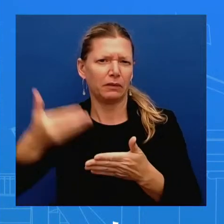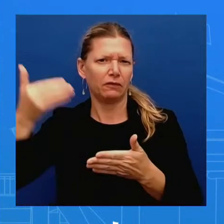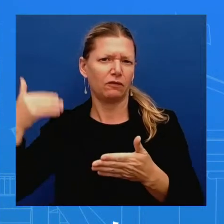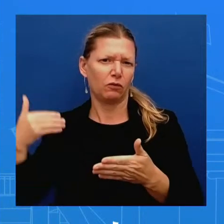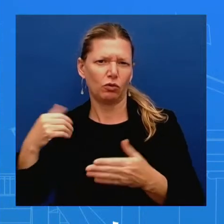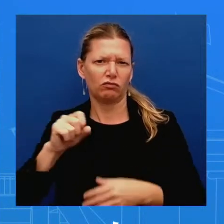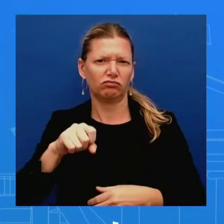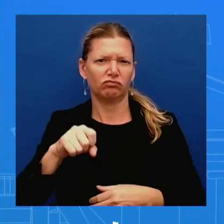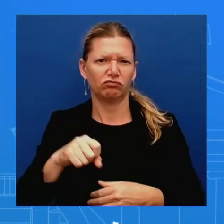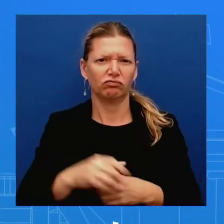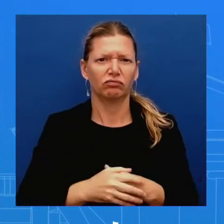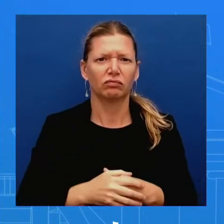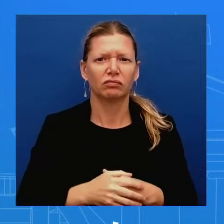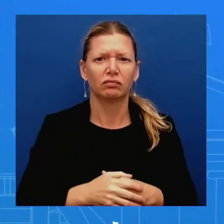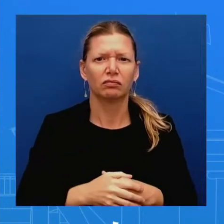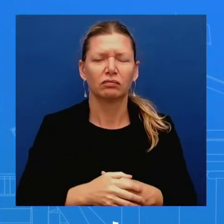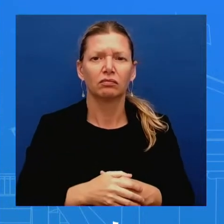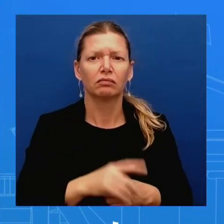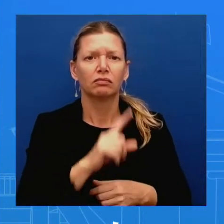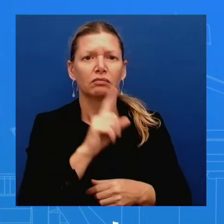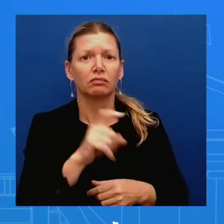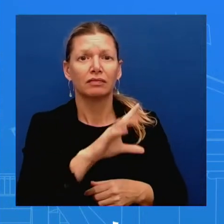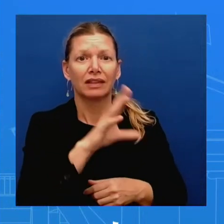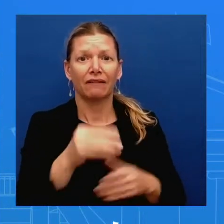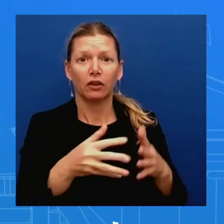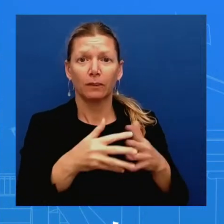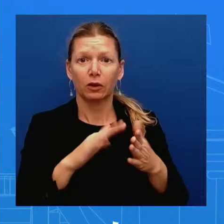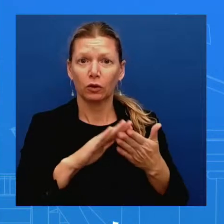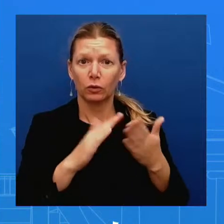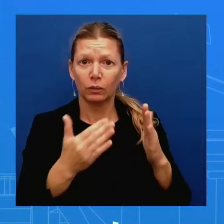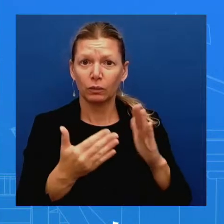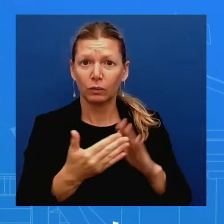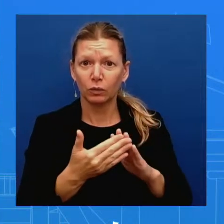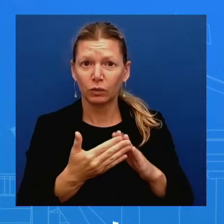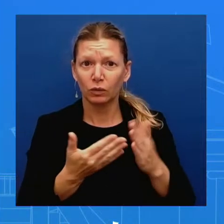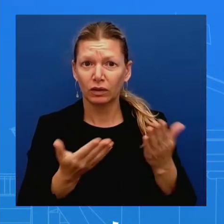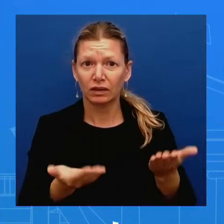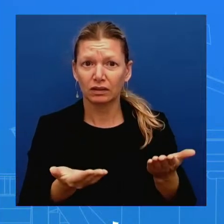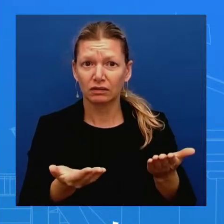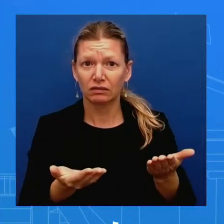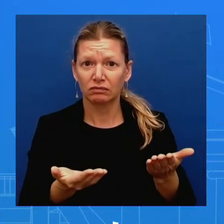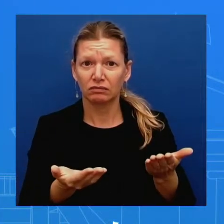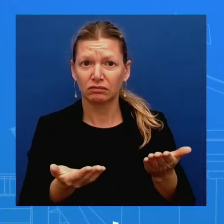what do you chalk that lethargy up to? Mr. Benjamin: You know, I will tell you --